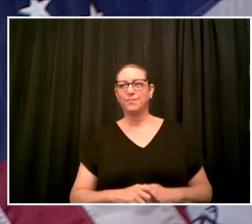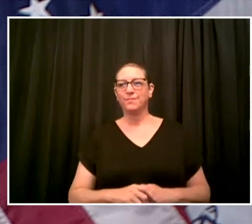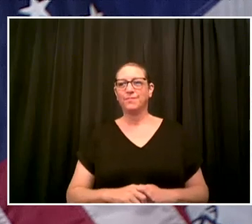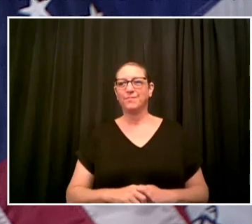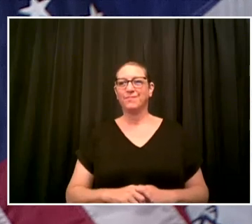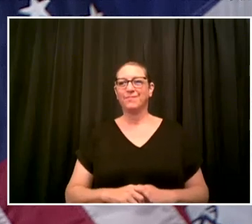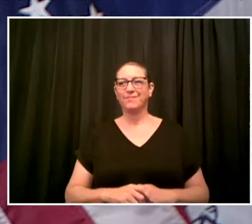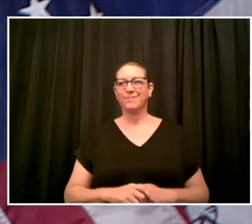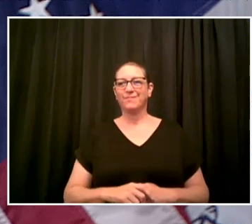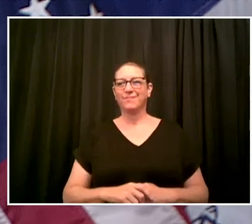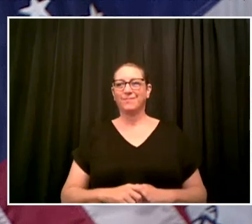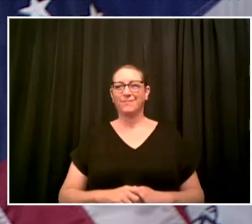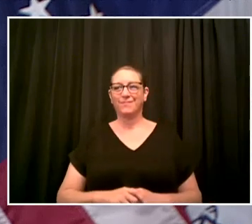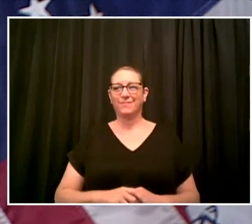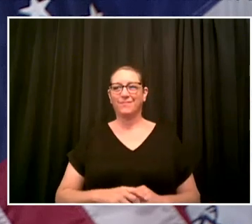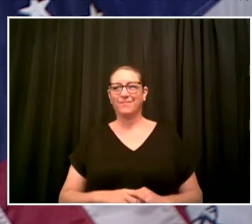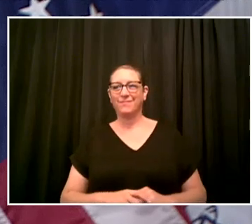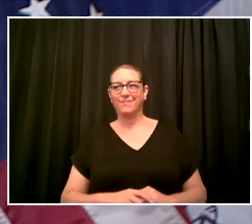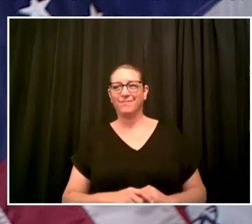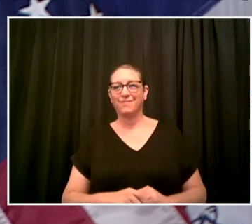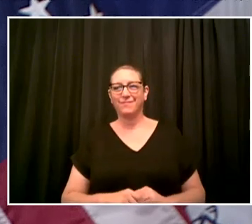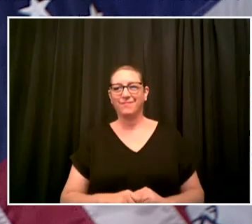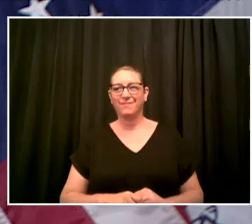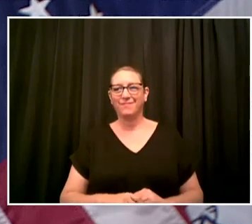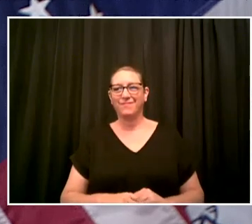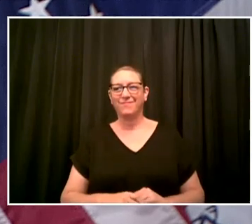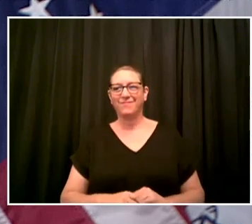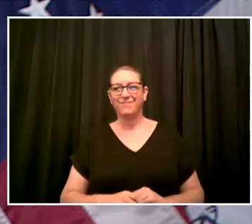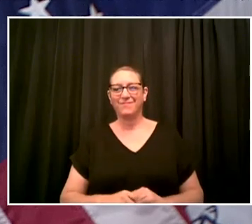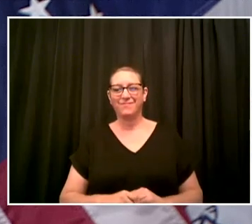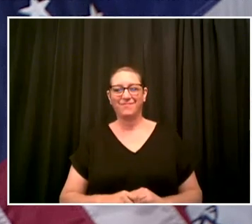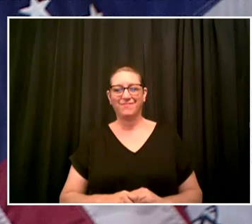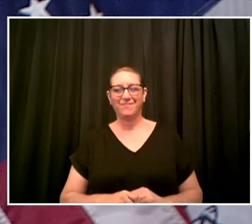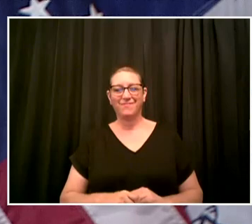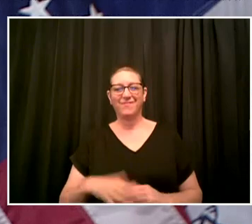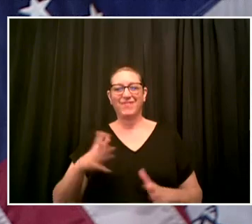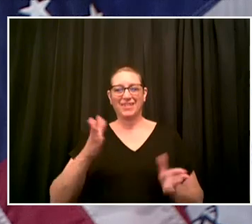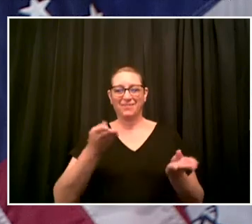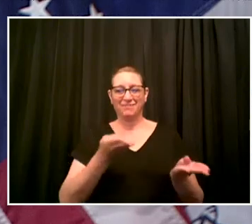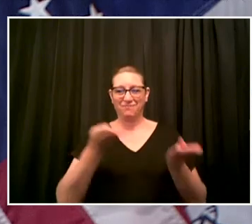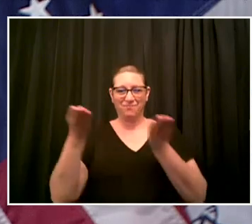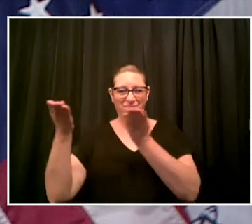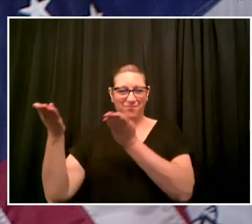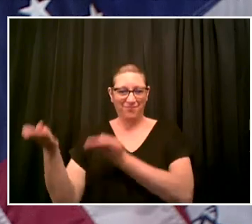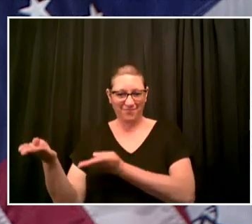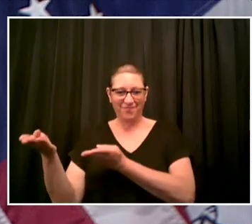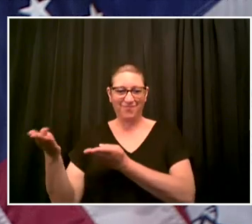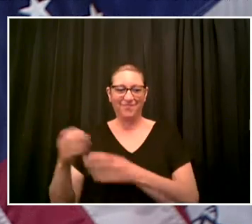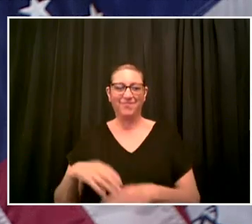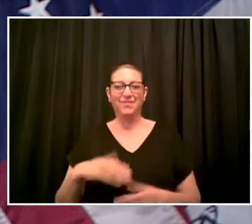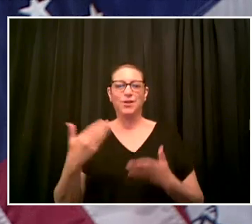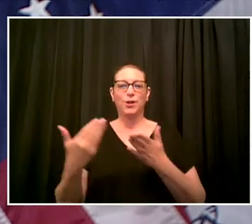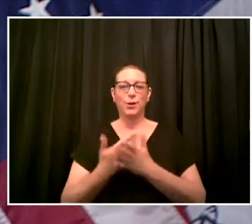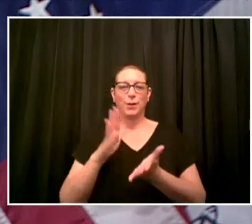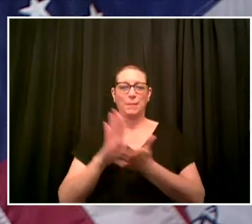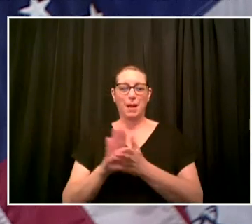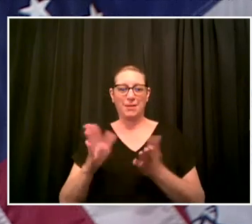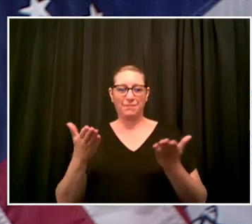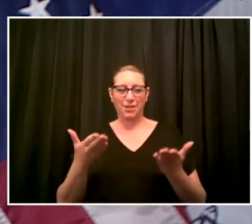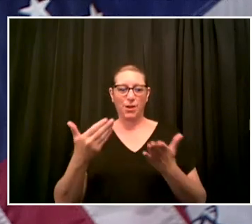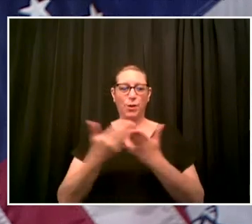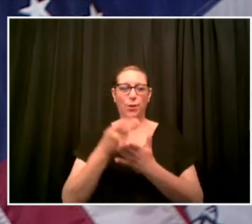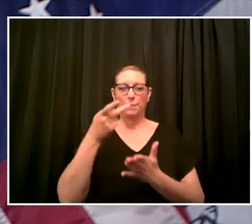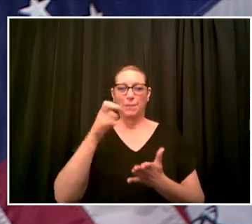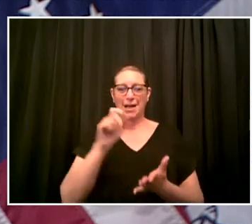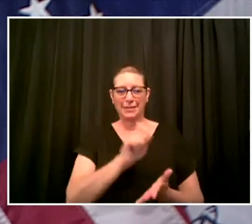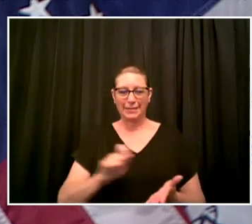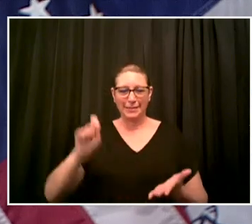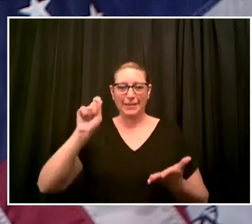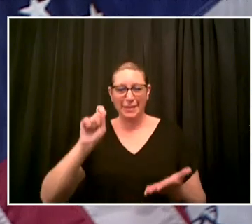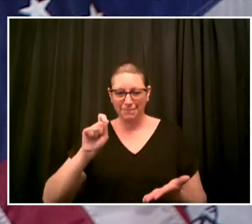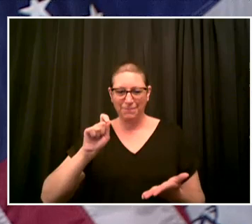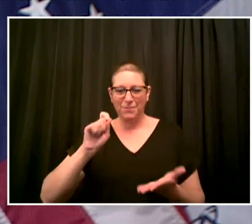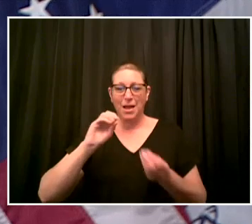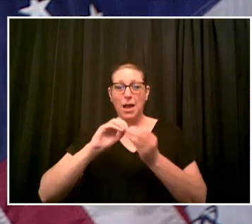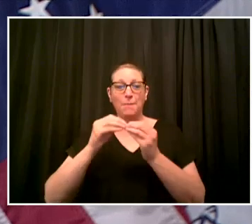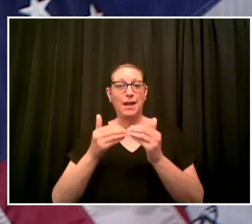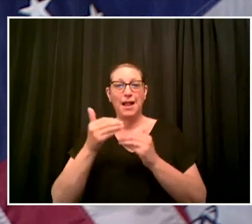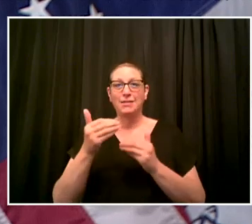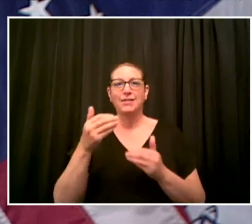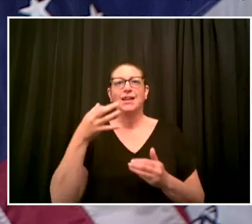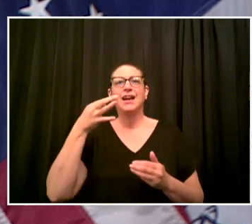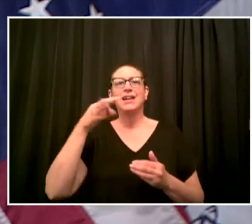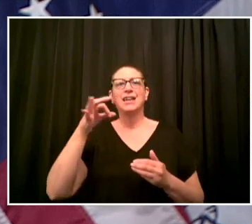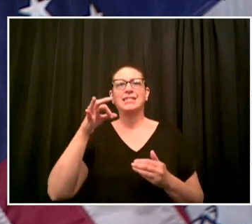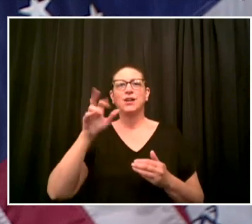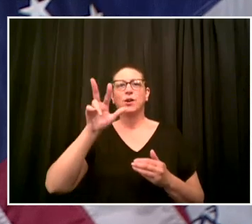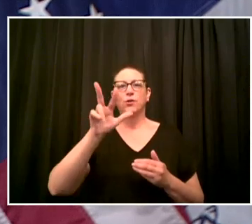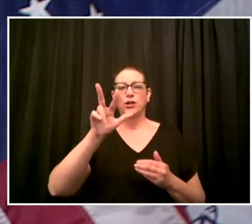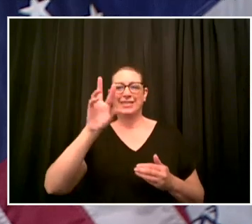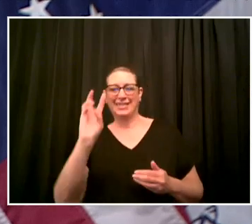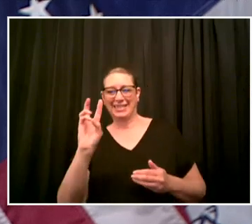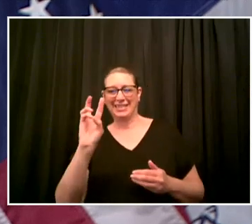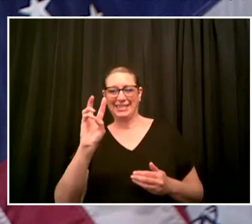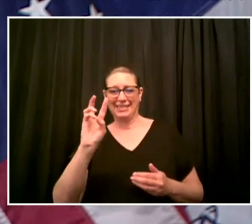1932.ñm5nñ